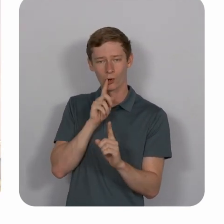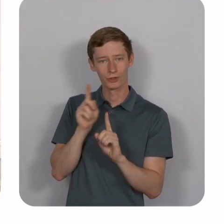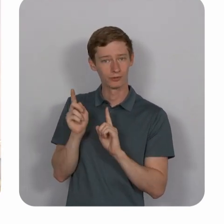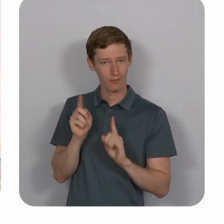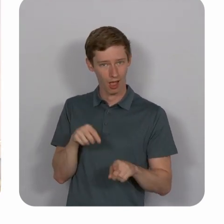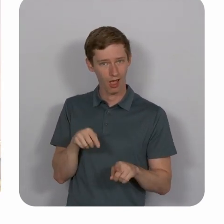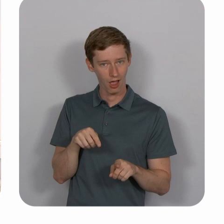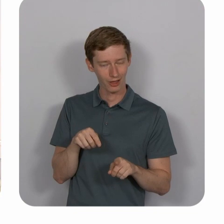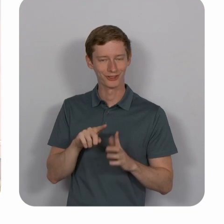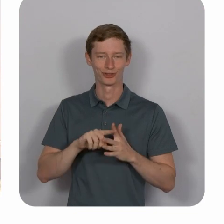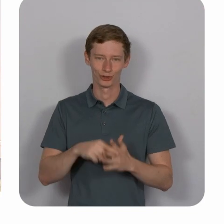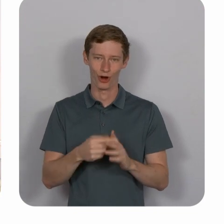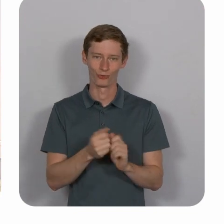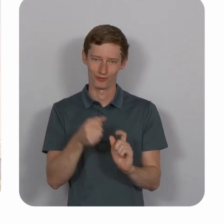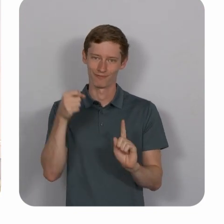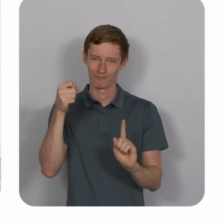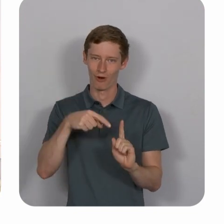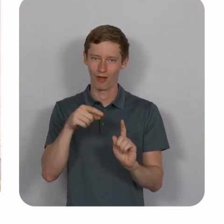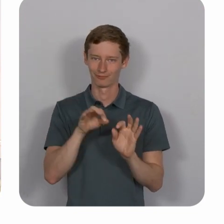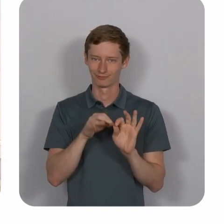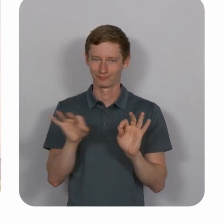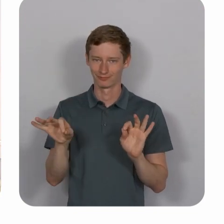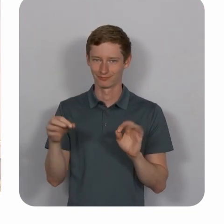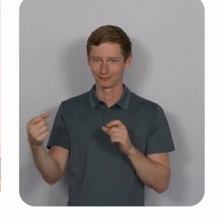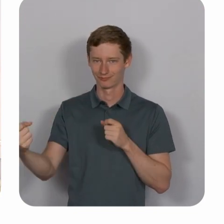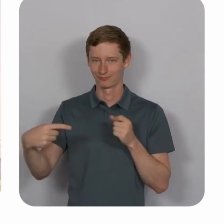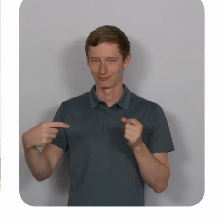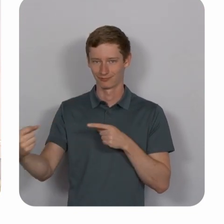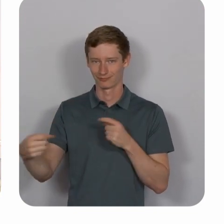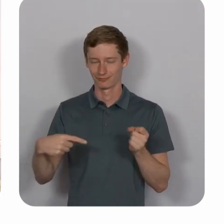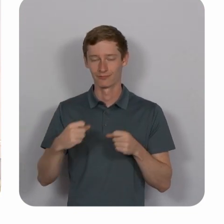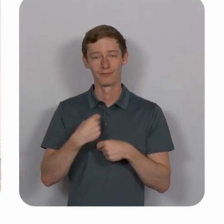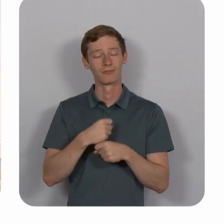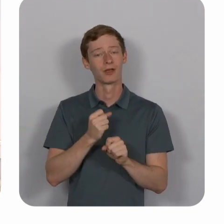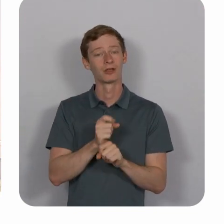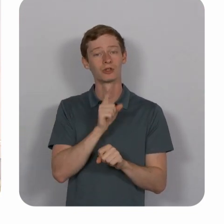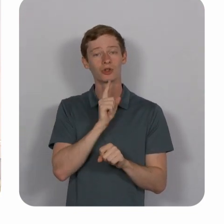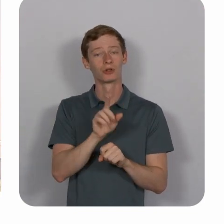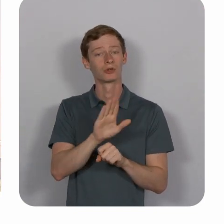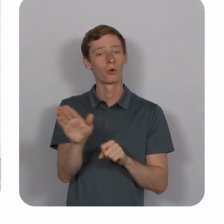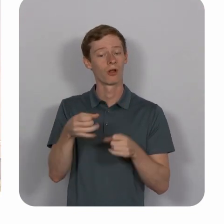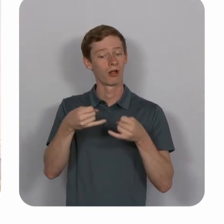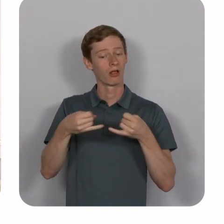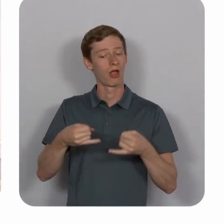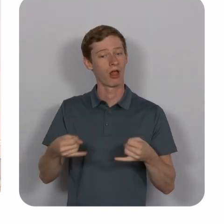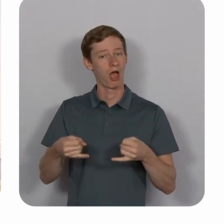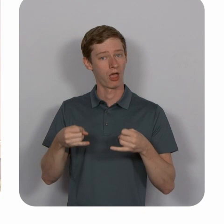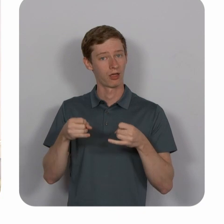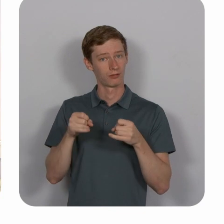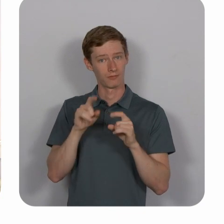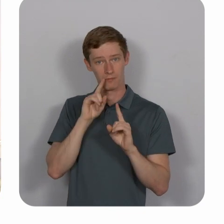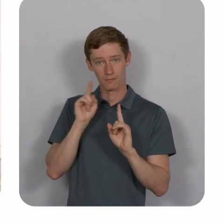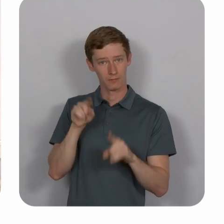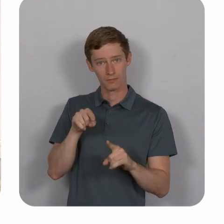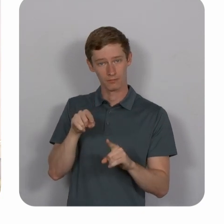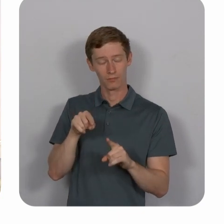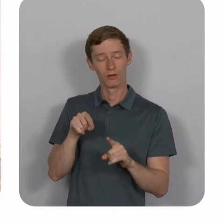ensuring that they are aligned with the way the characters are designed,